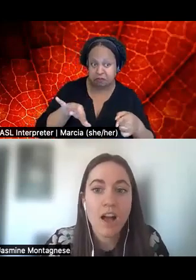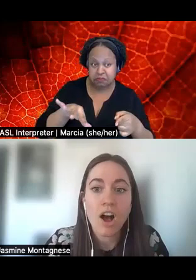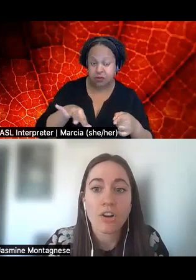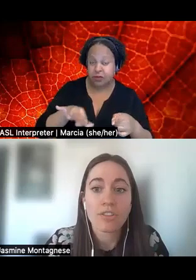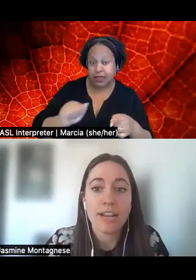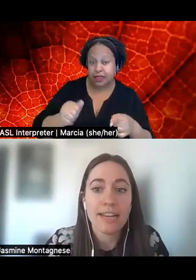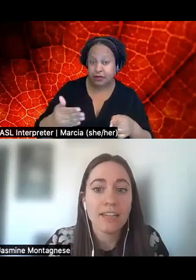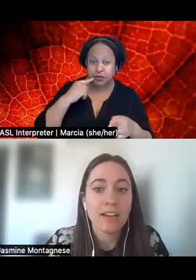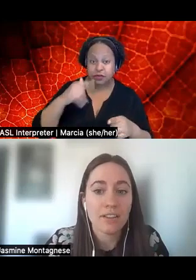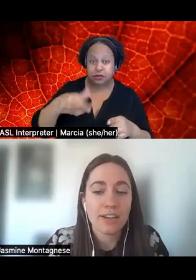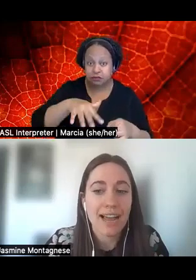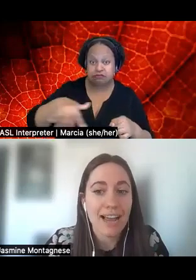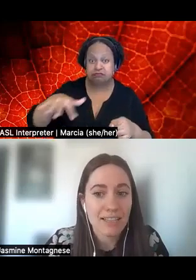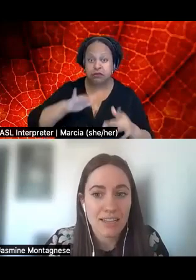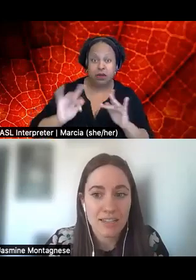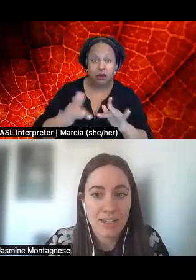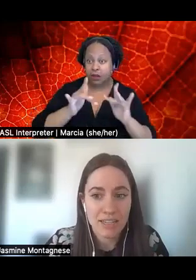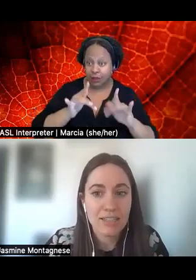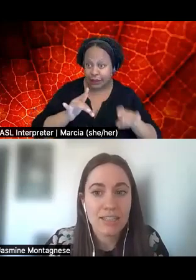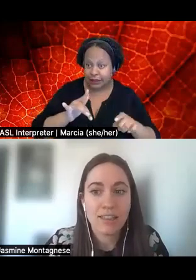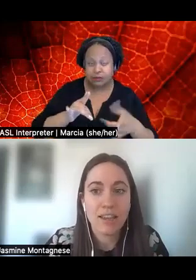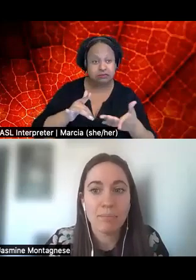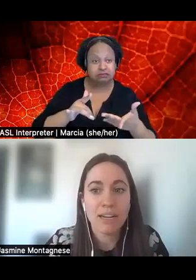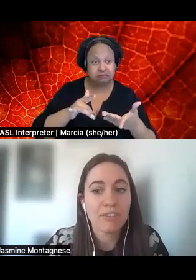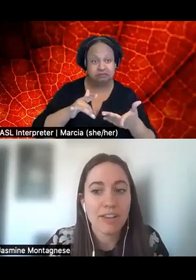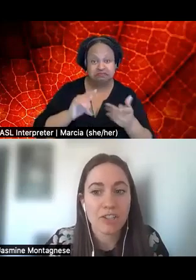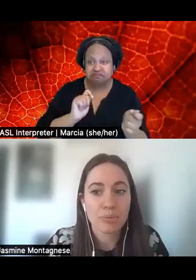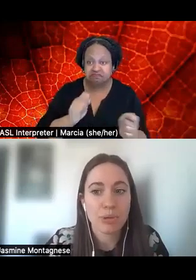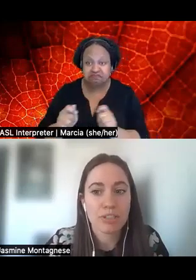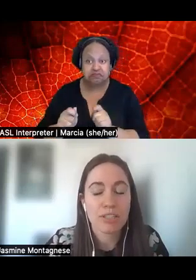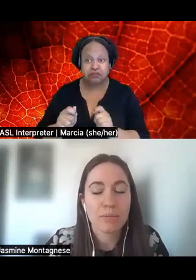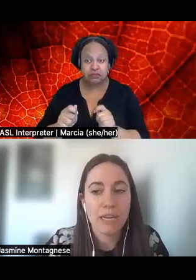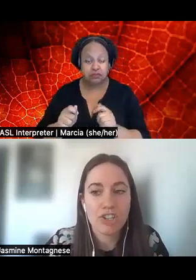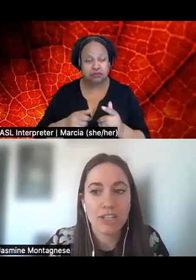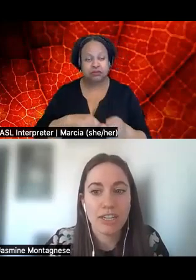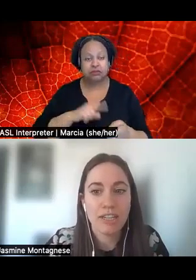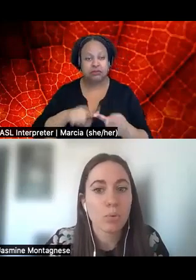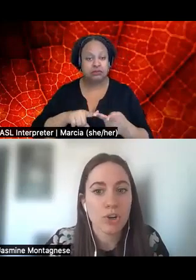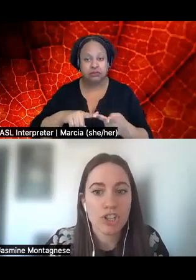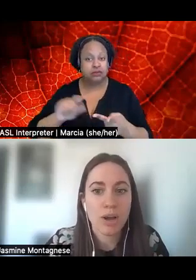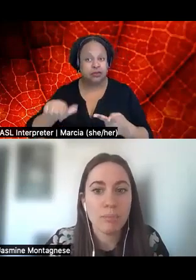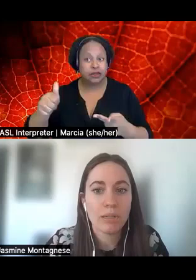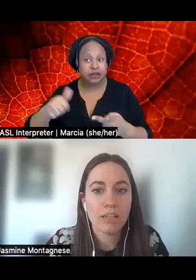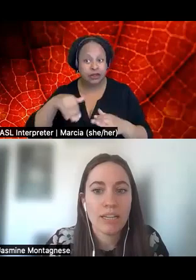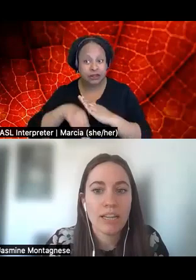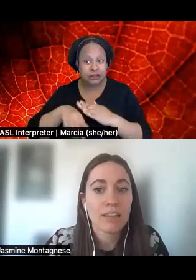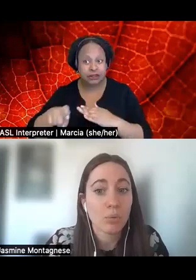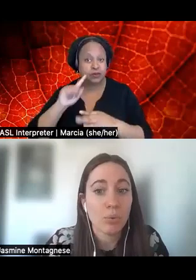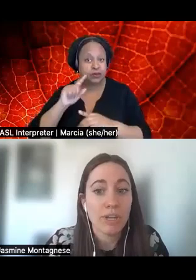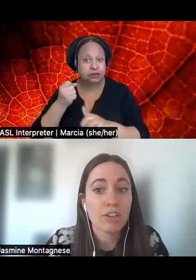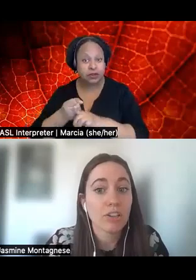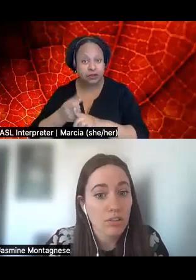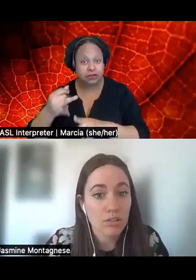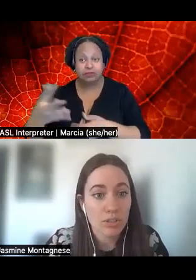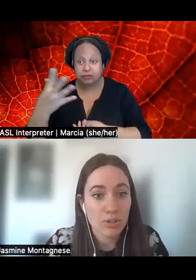Are there any other access needs that might affect your participation in the workshop that we could also address?